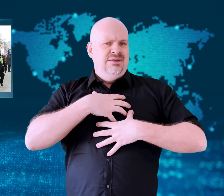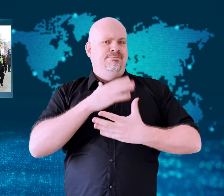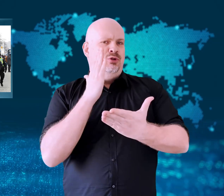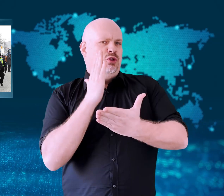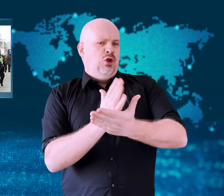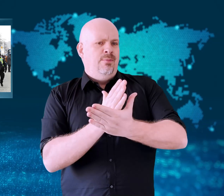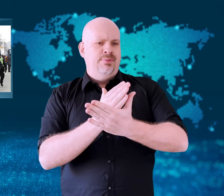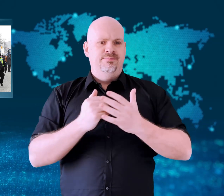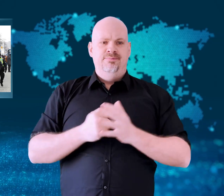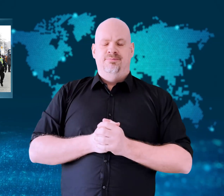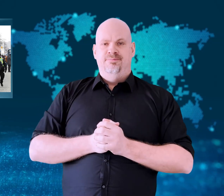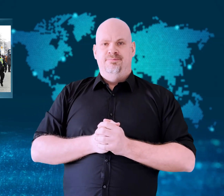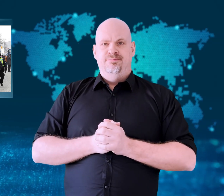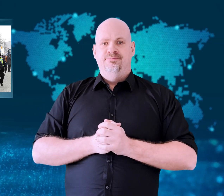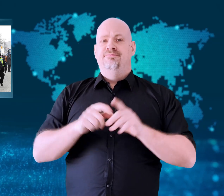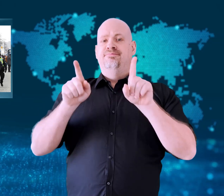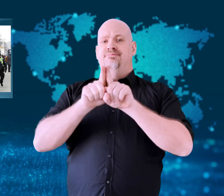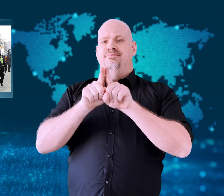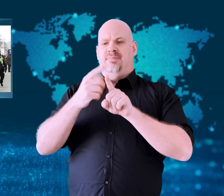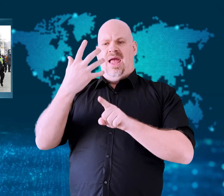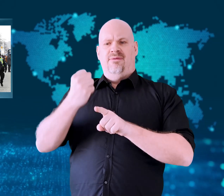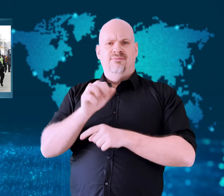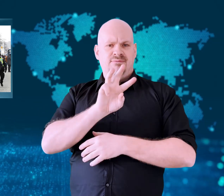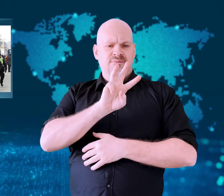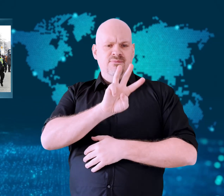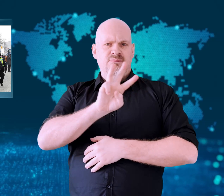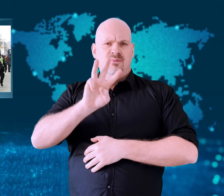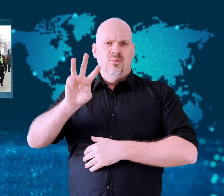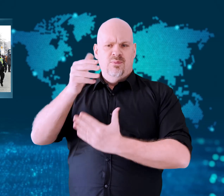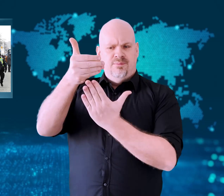harassing local people.